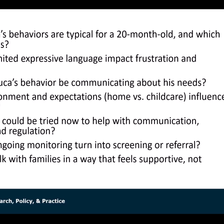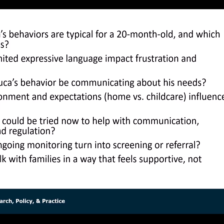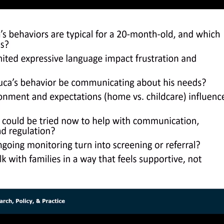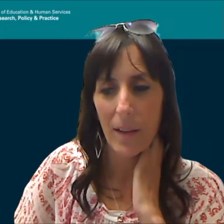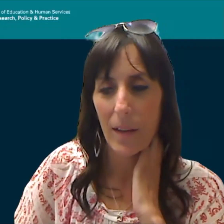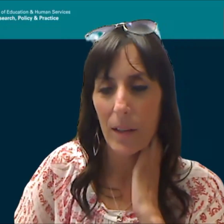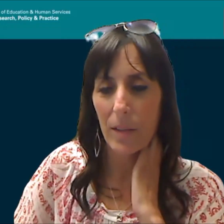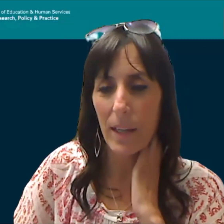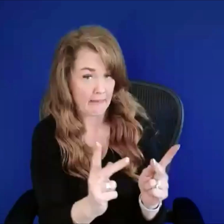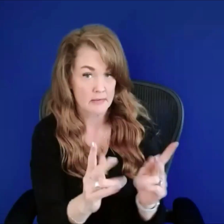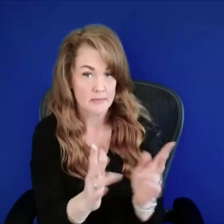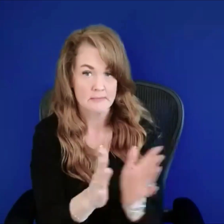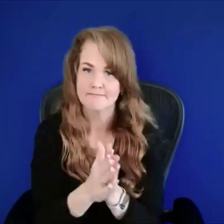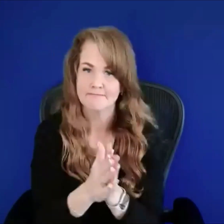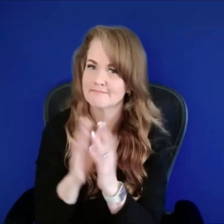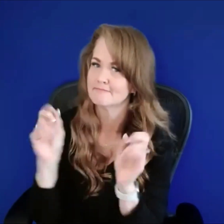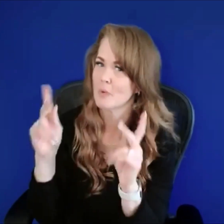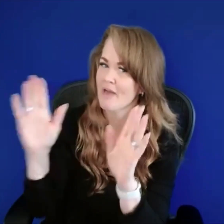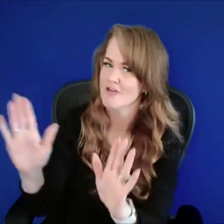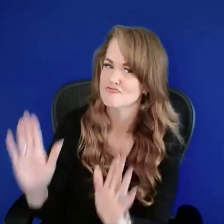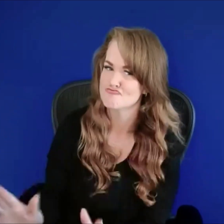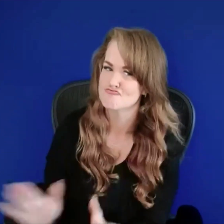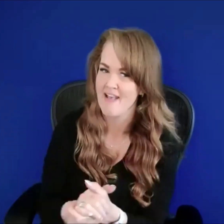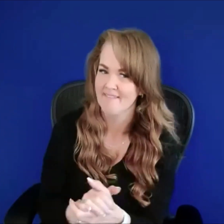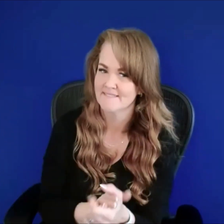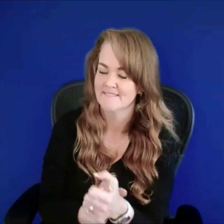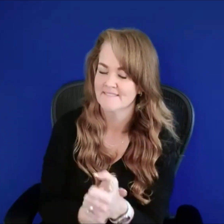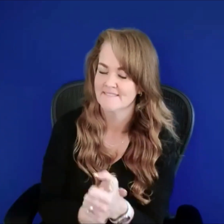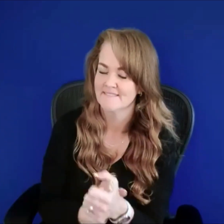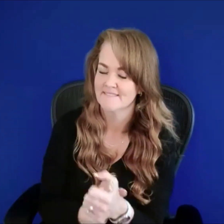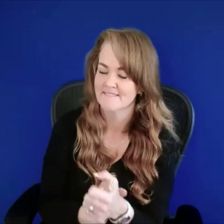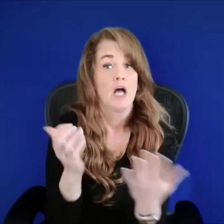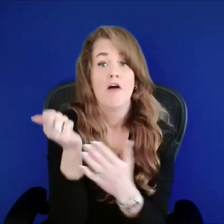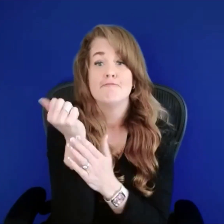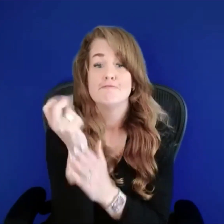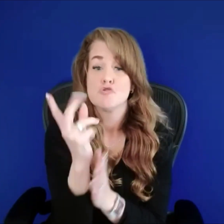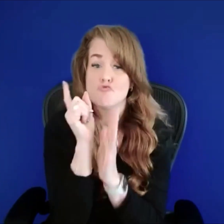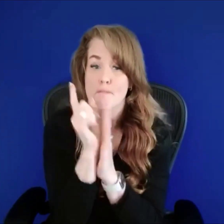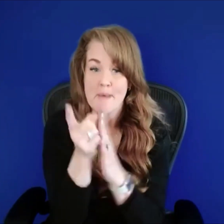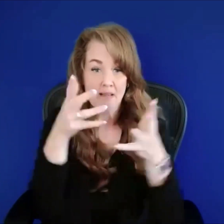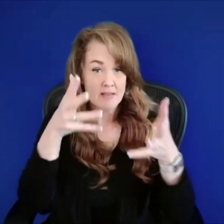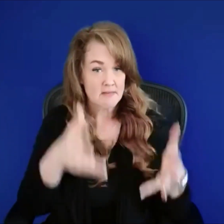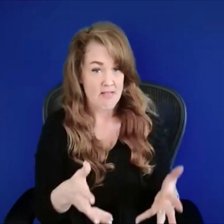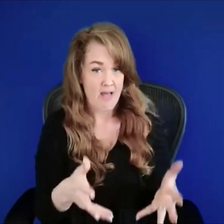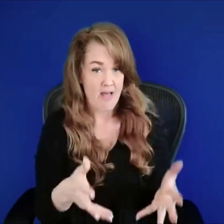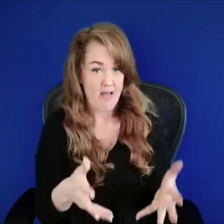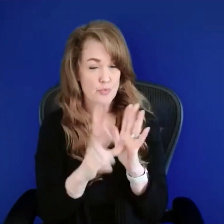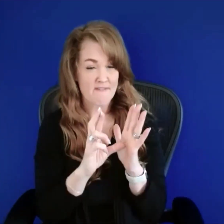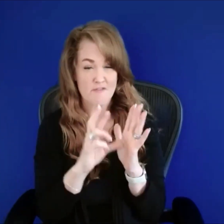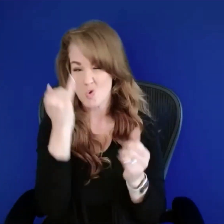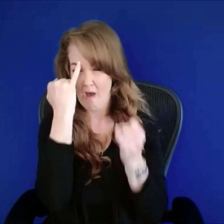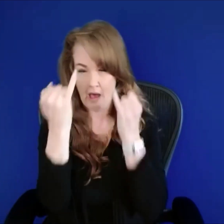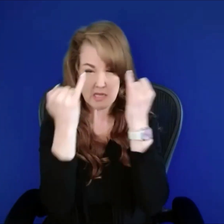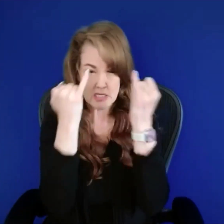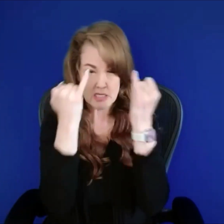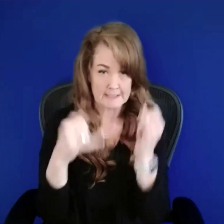Great. Well, we have just a few minutes to go over ideas. So Curt your group,